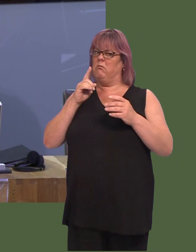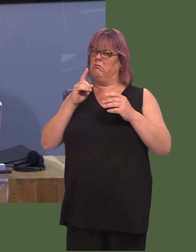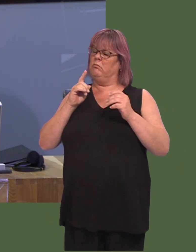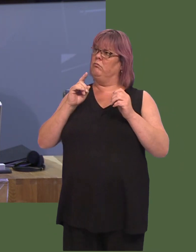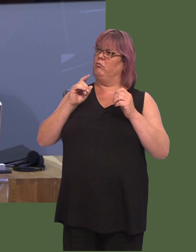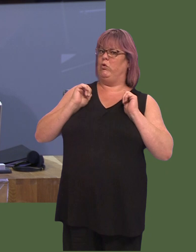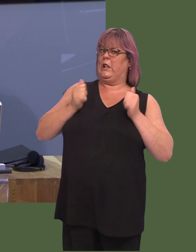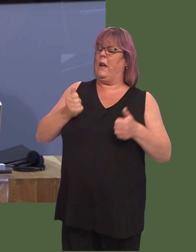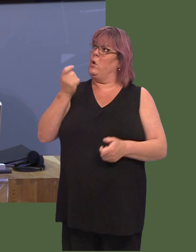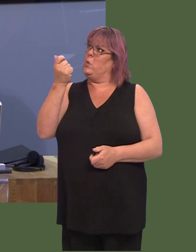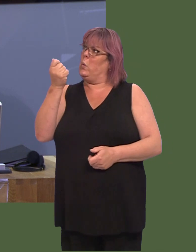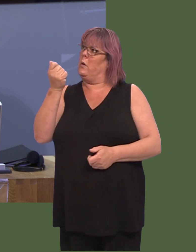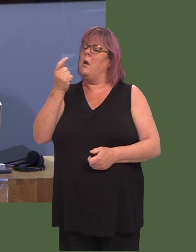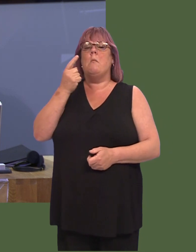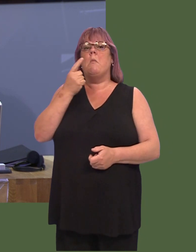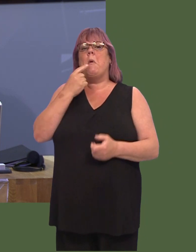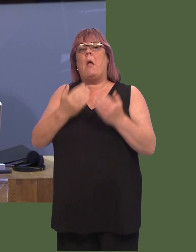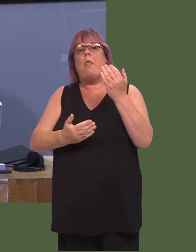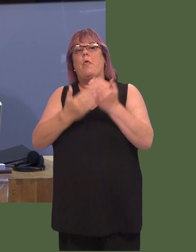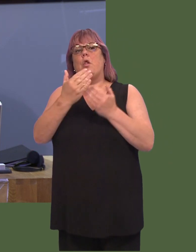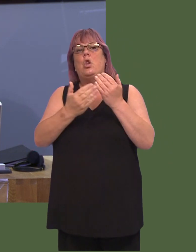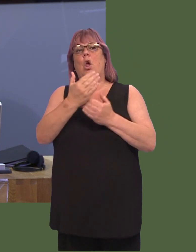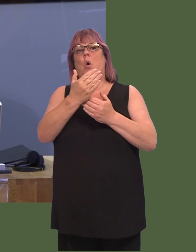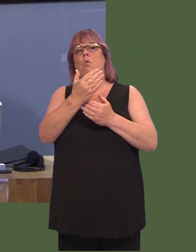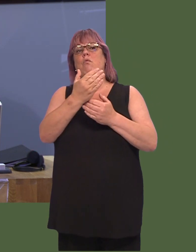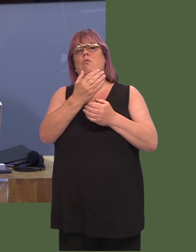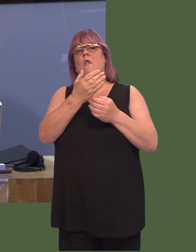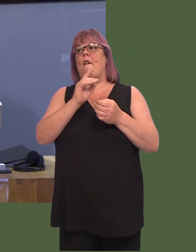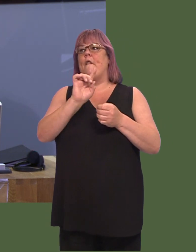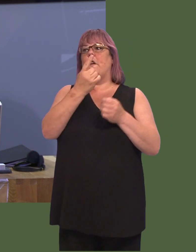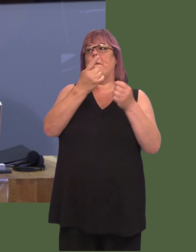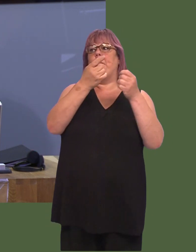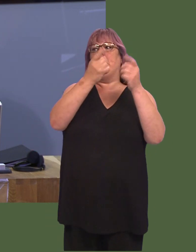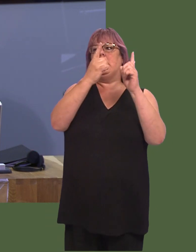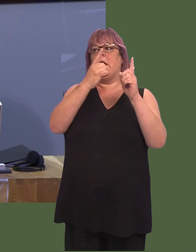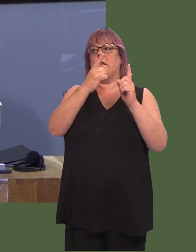financing the NHS in Wales, but at least the incoming First Minister is starting to accept